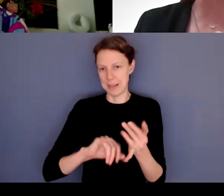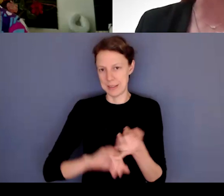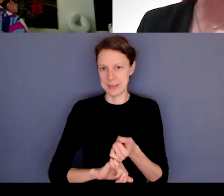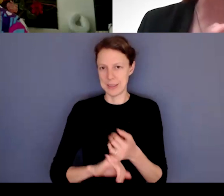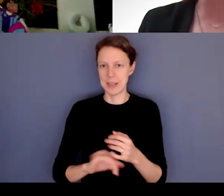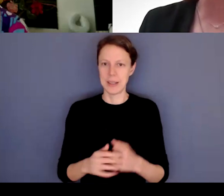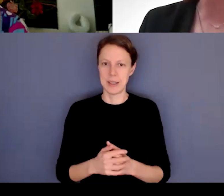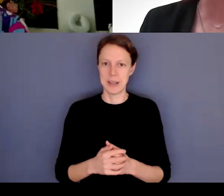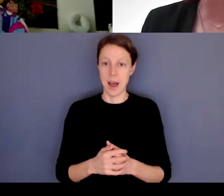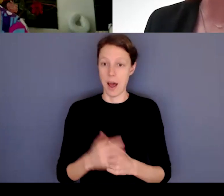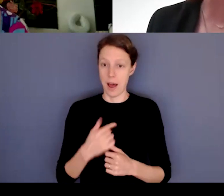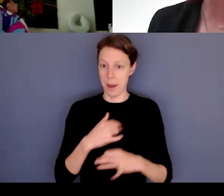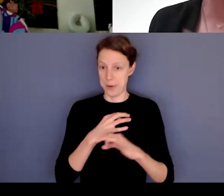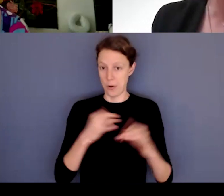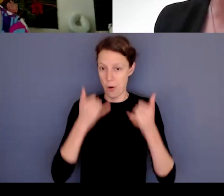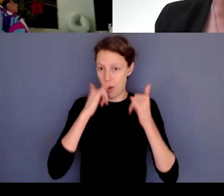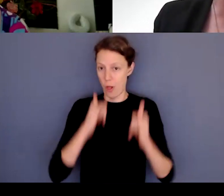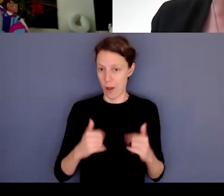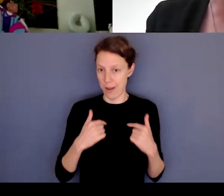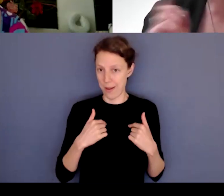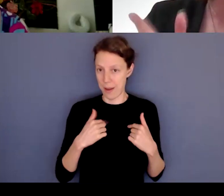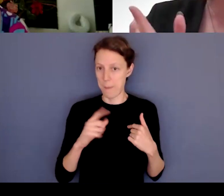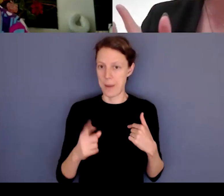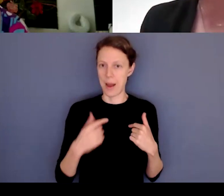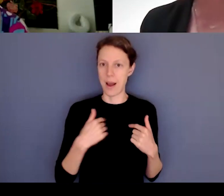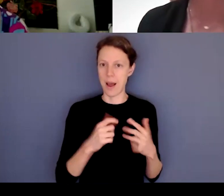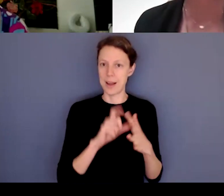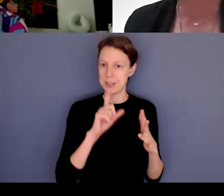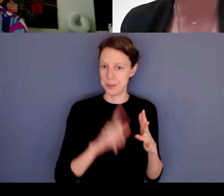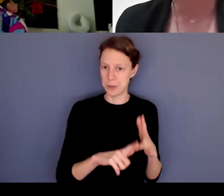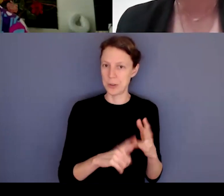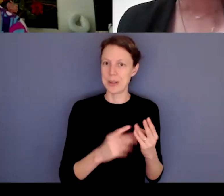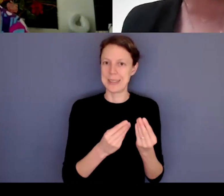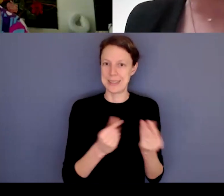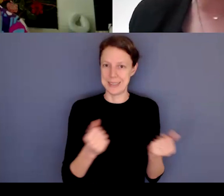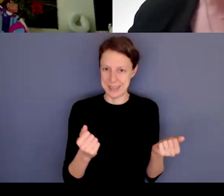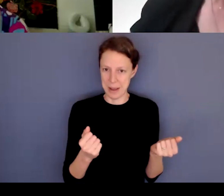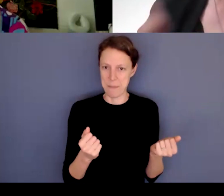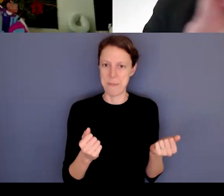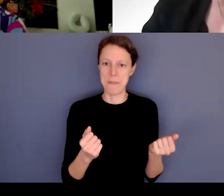couple of reels on my area of expertise, which was making sure that young people's names were on the electoral roll for the